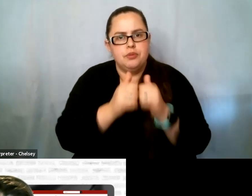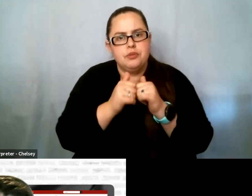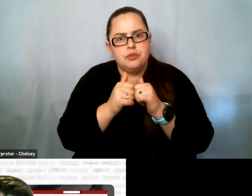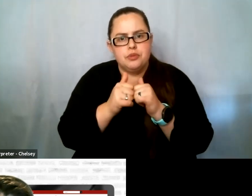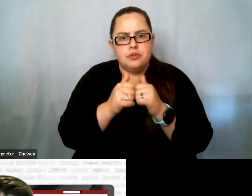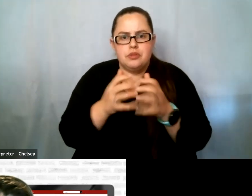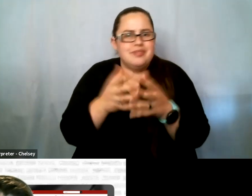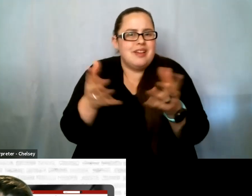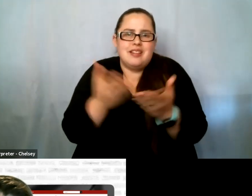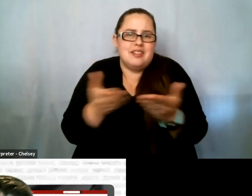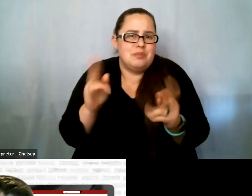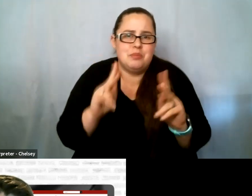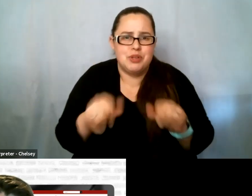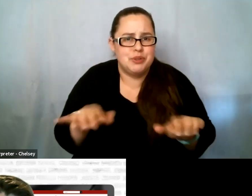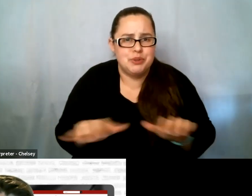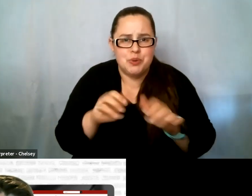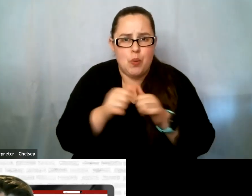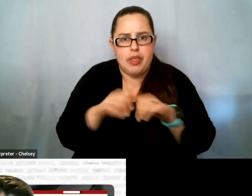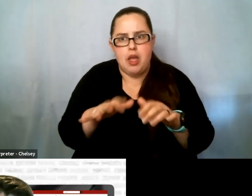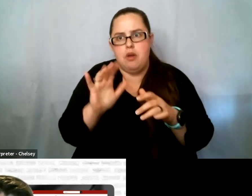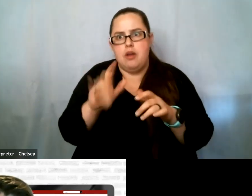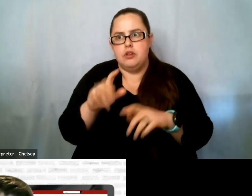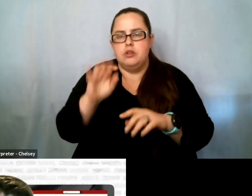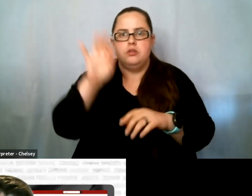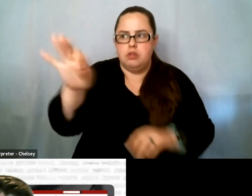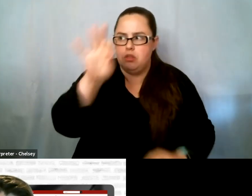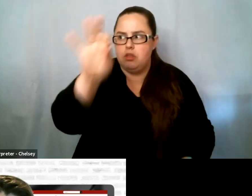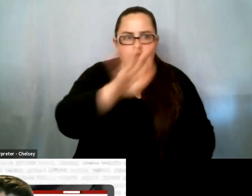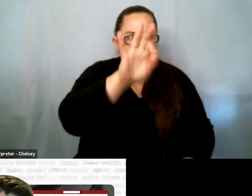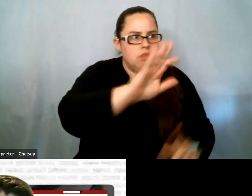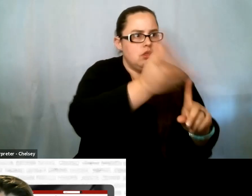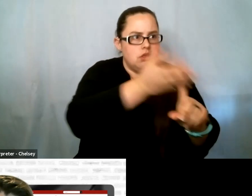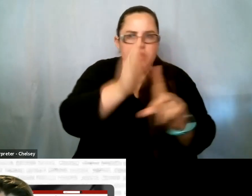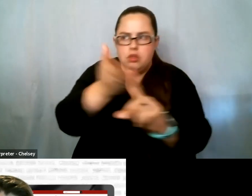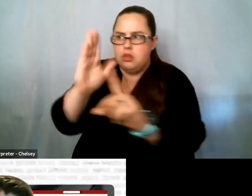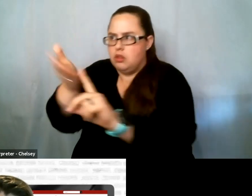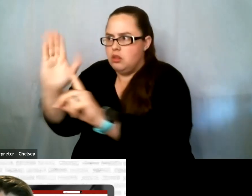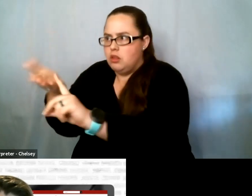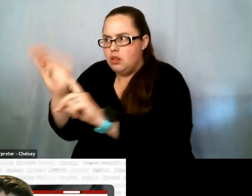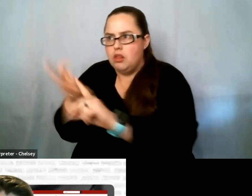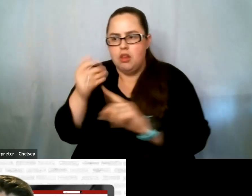people can do without having to convince everybody and their uncle of your, of your